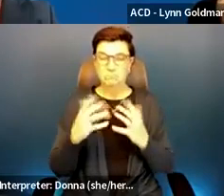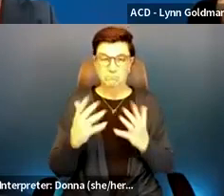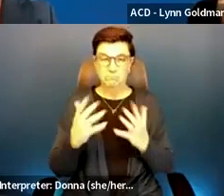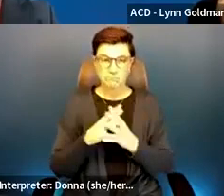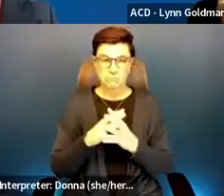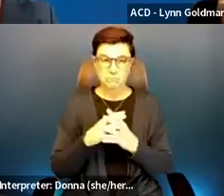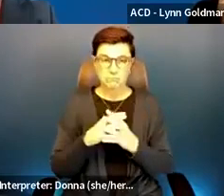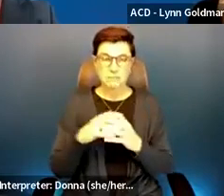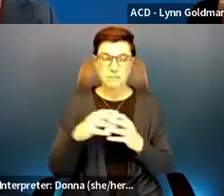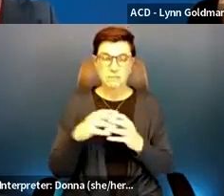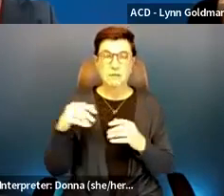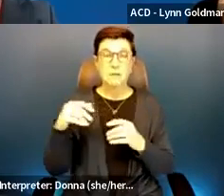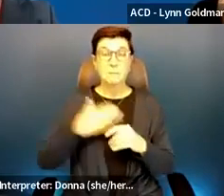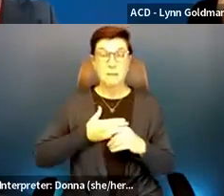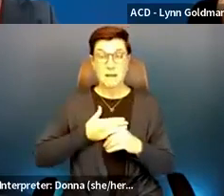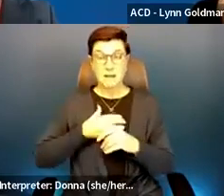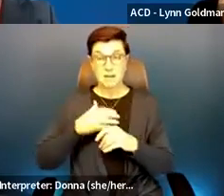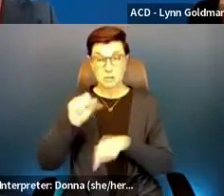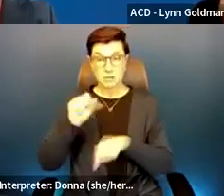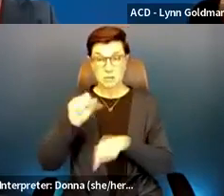to my being here, the authorities